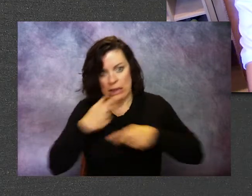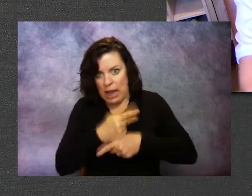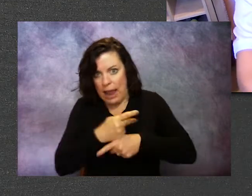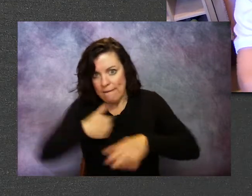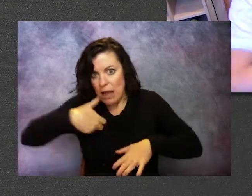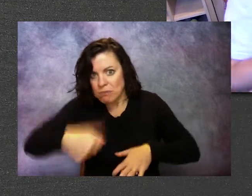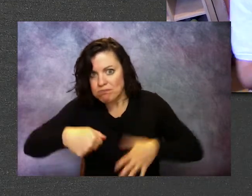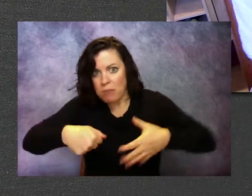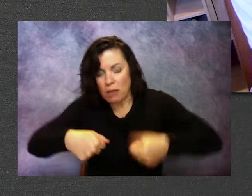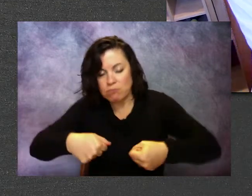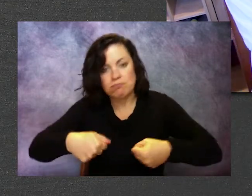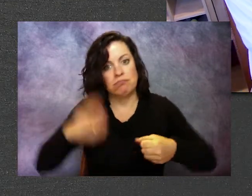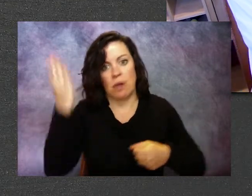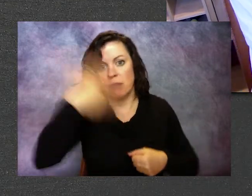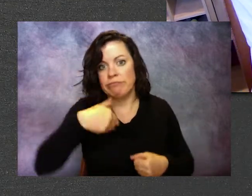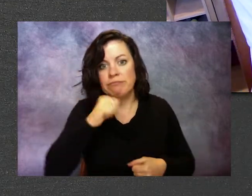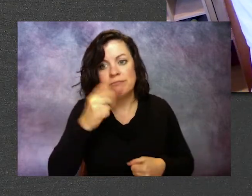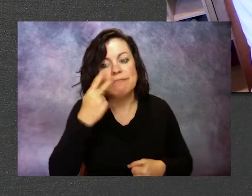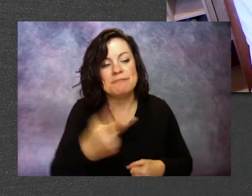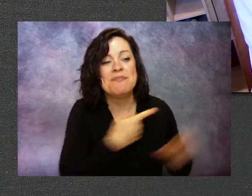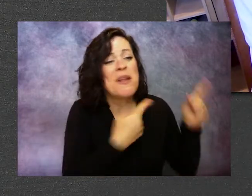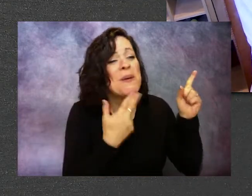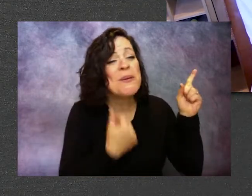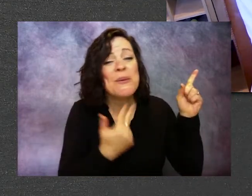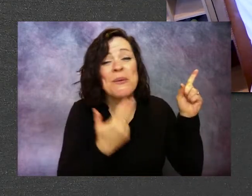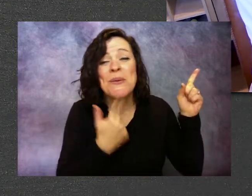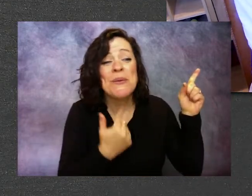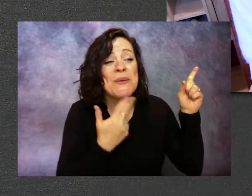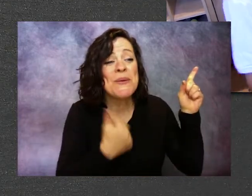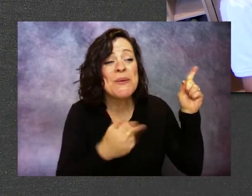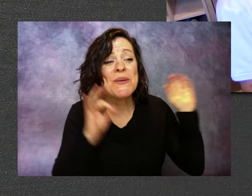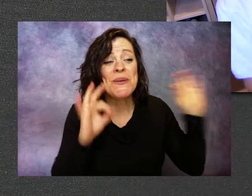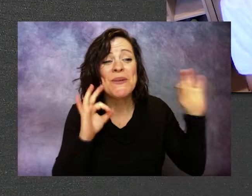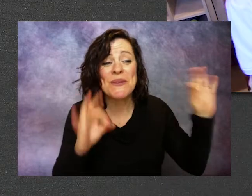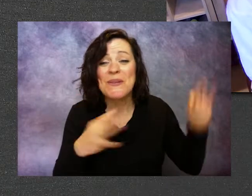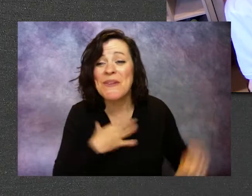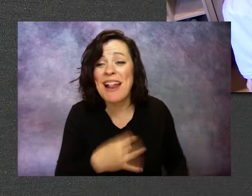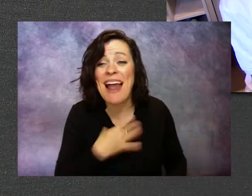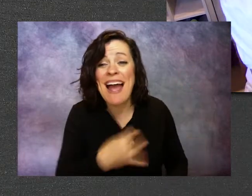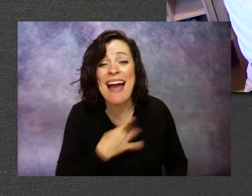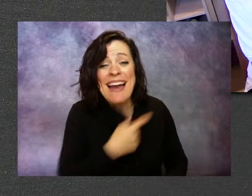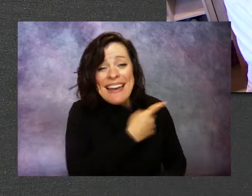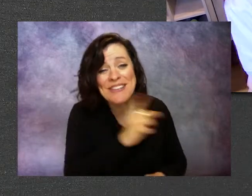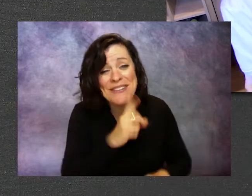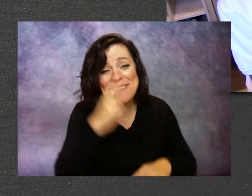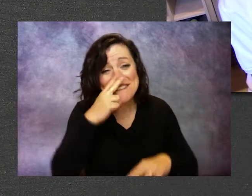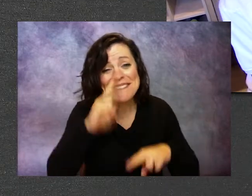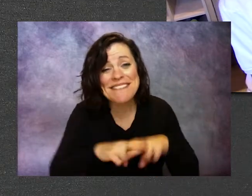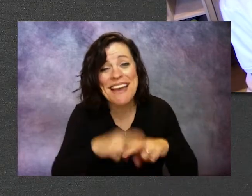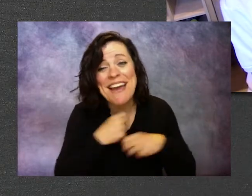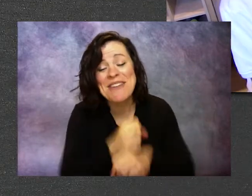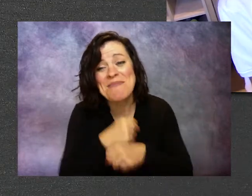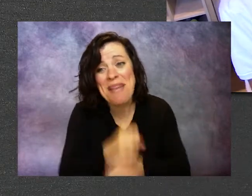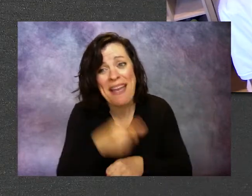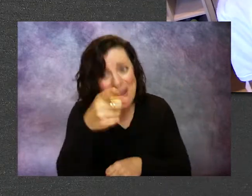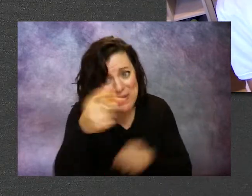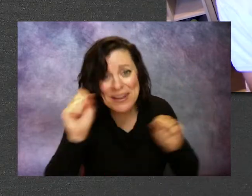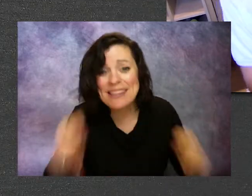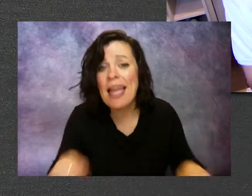Yay. How cute is that, right? I love it. Oh my, me too, I love them. Aren't they fun? Yeah. Yeah, you could do any animal, couldn't you? Yeah.